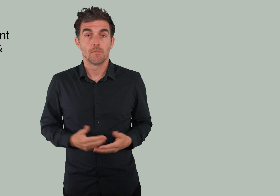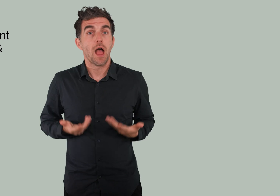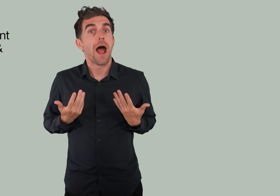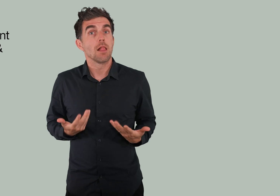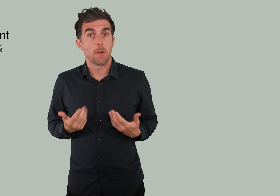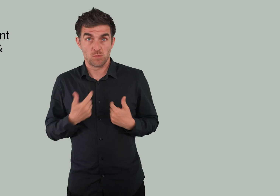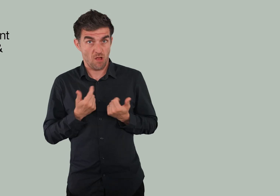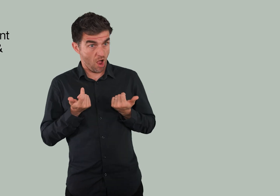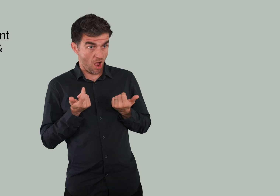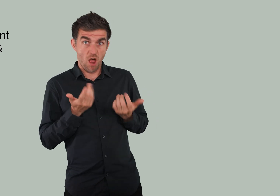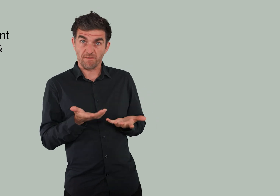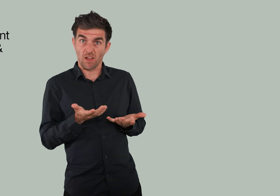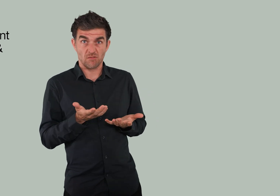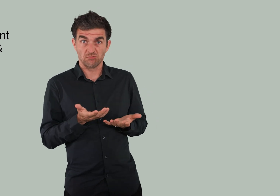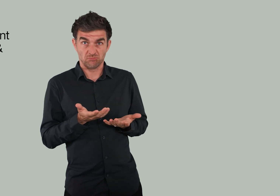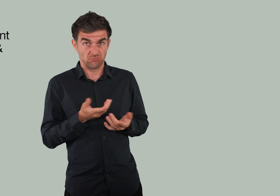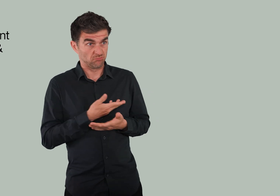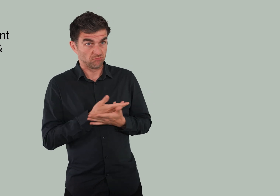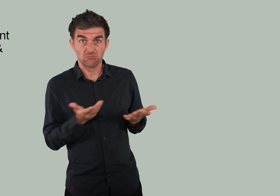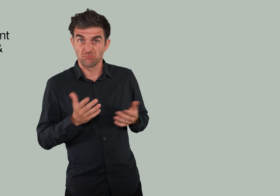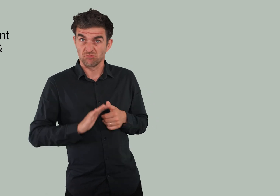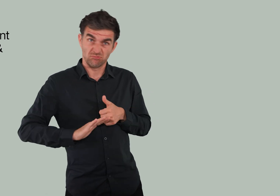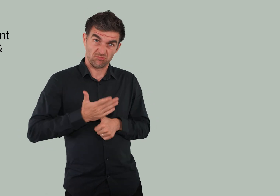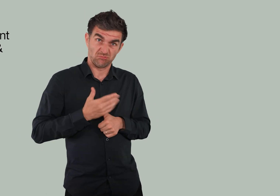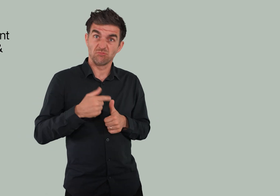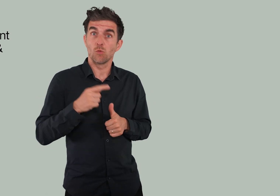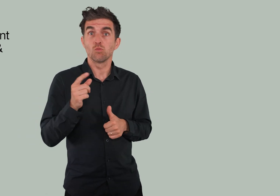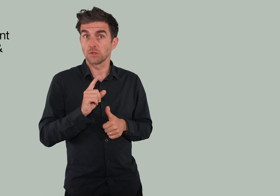6.24 Currently, we offer most customers the default option